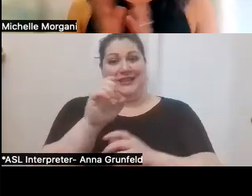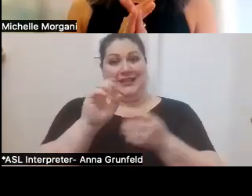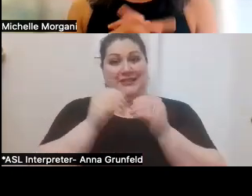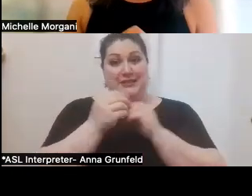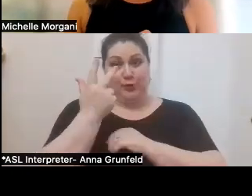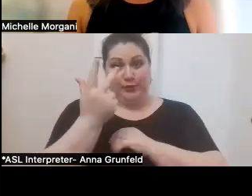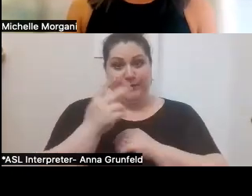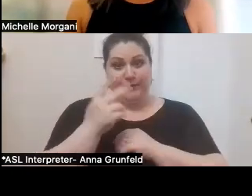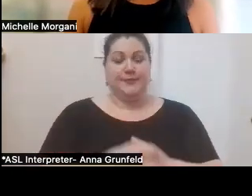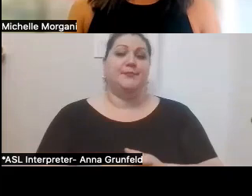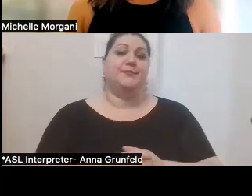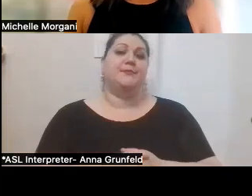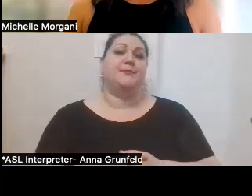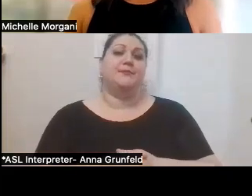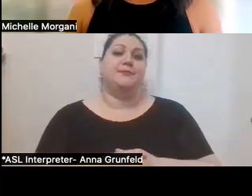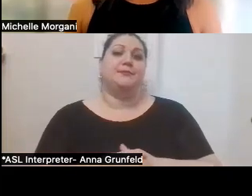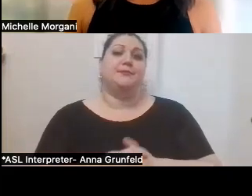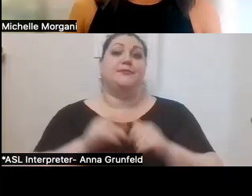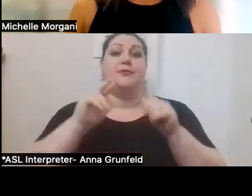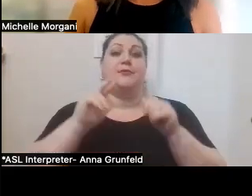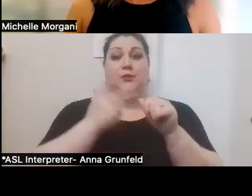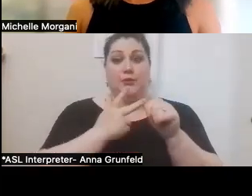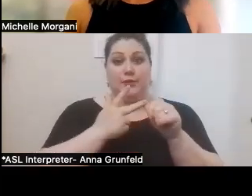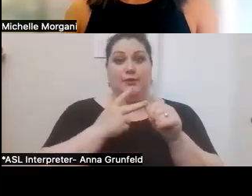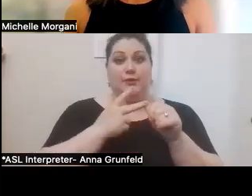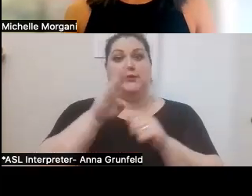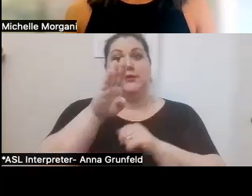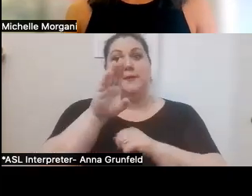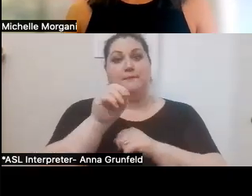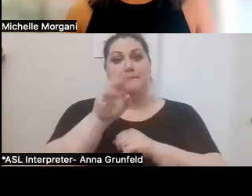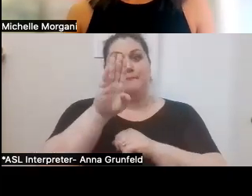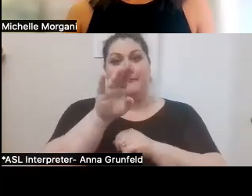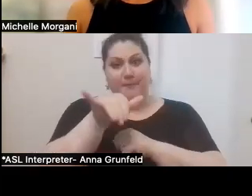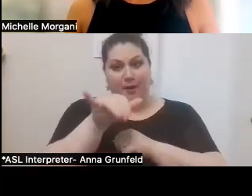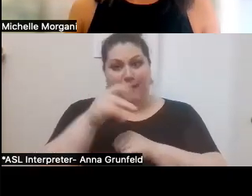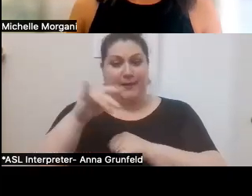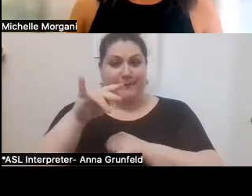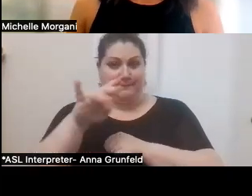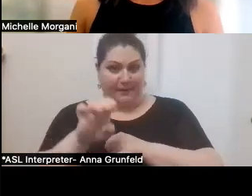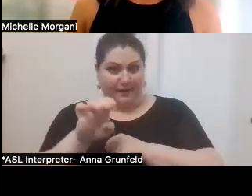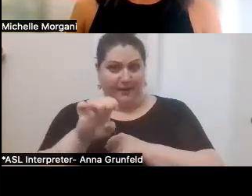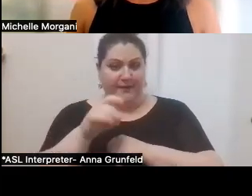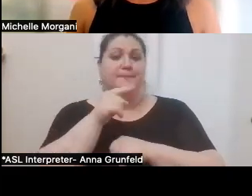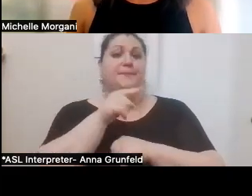So, our third case is Mr. Bobby Pie, and they are a first year occupational therapy student.